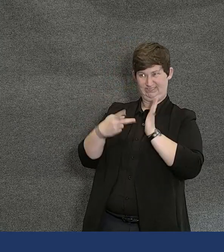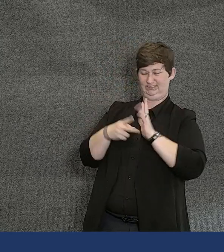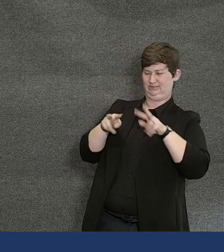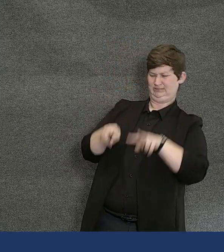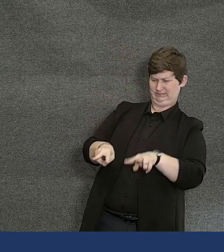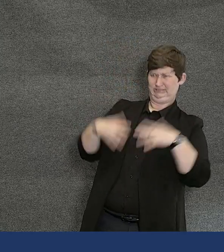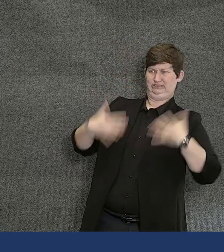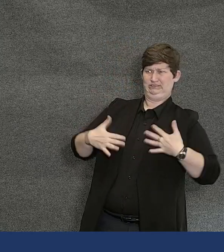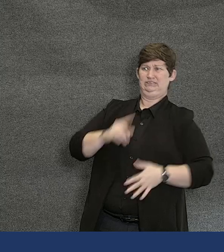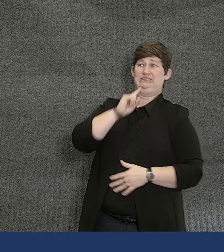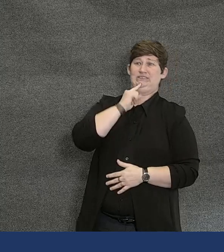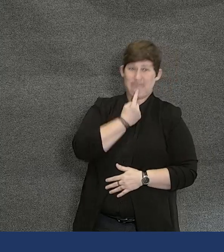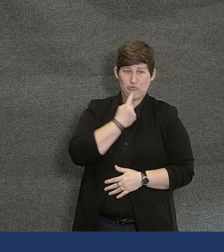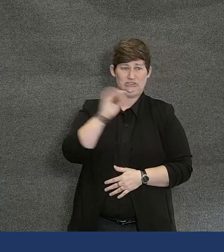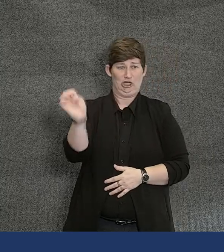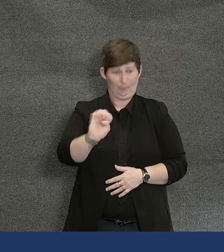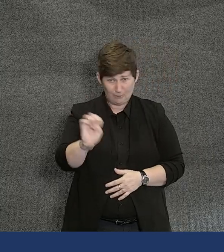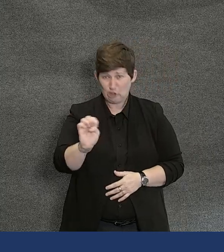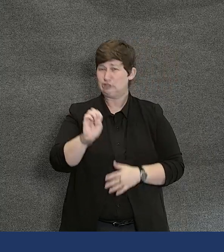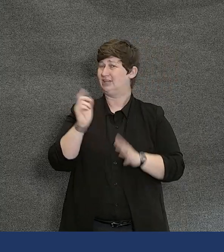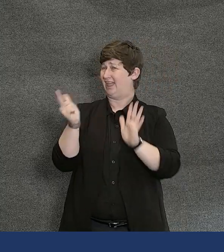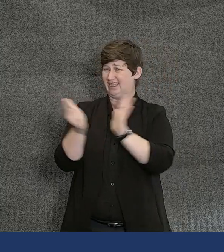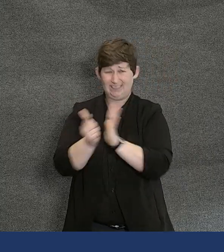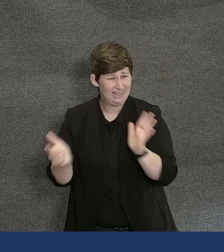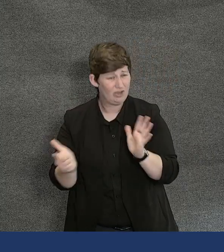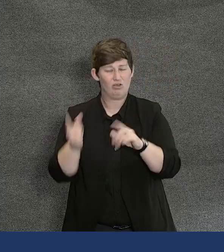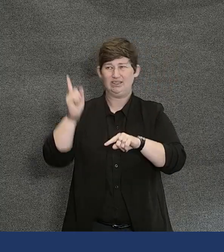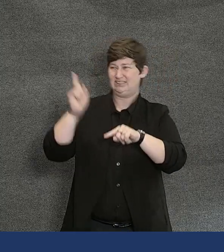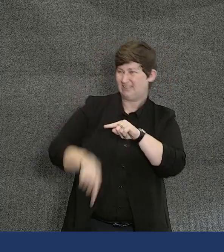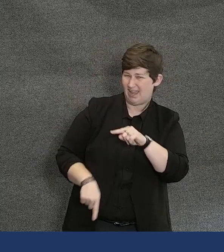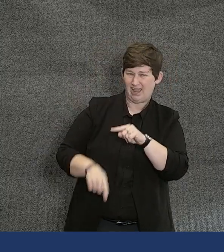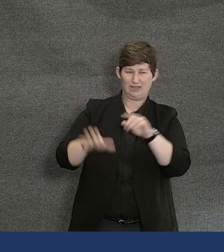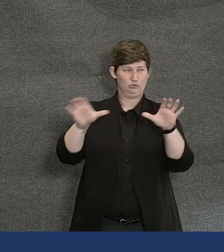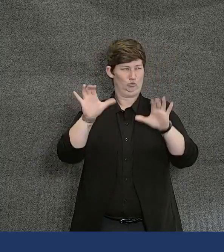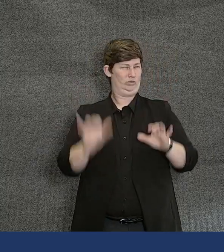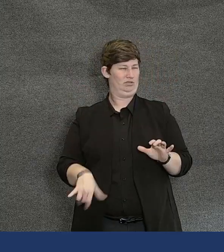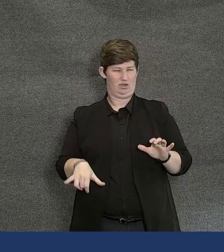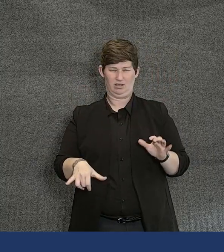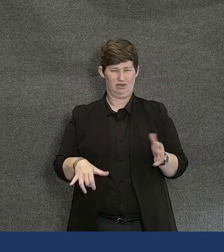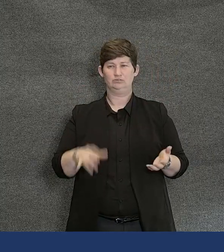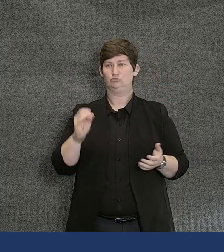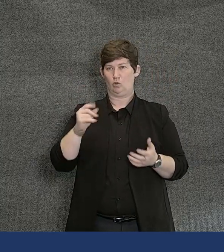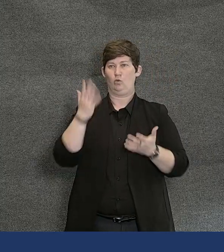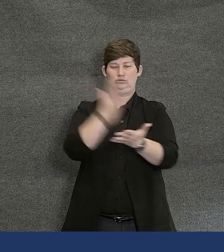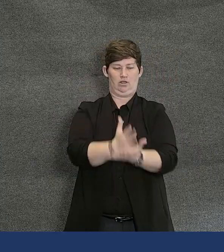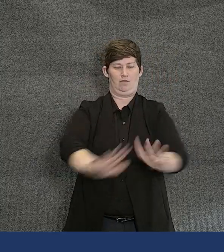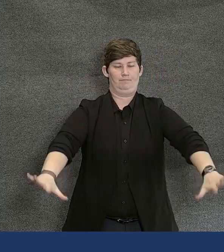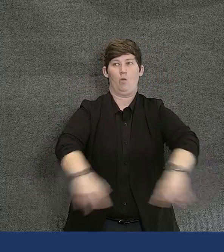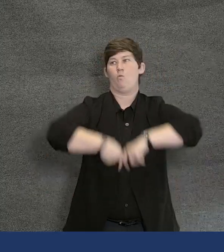and illegal and cannot be allowed to stand. Then there were the mass firings.